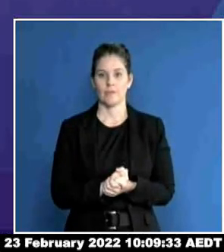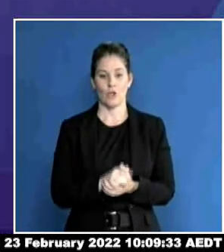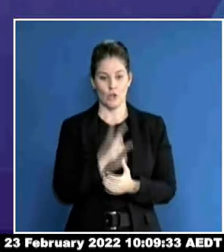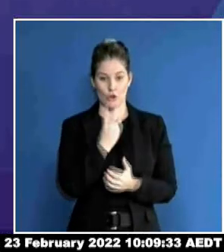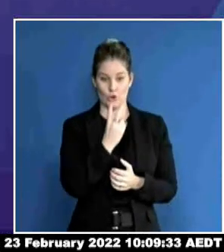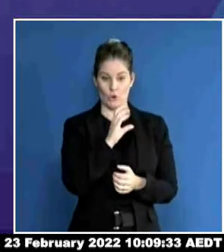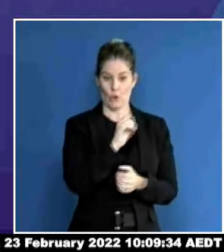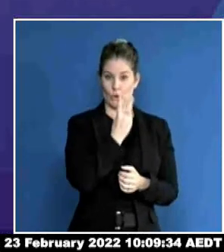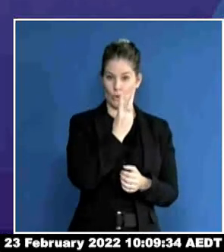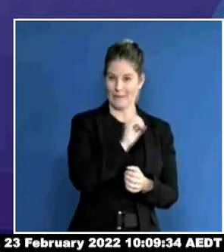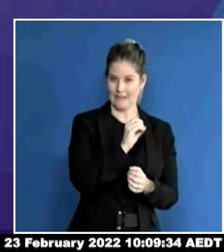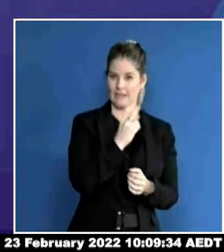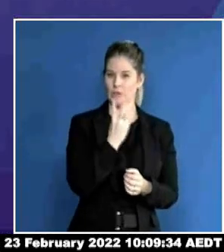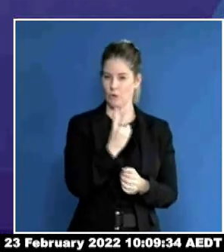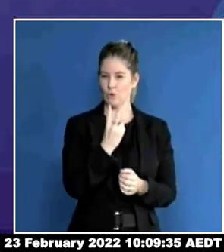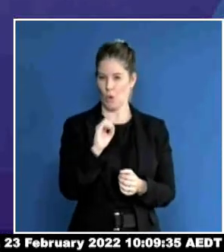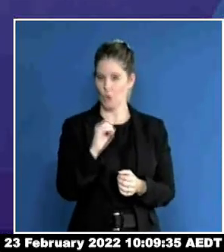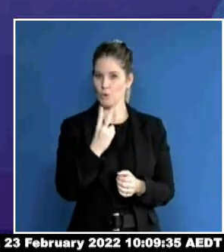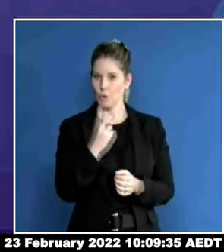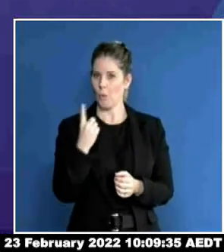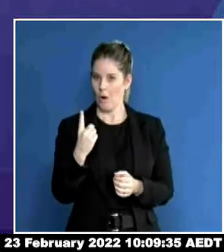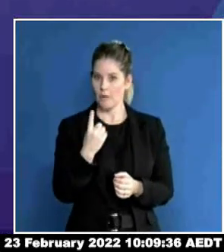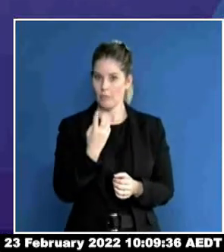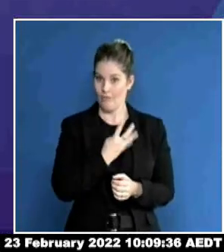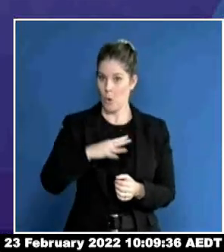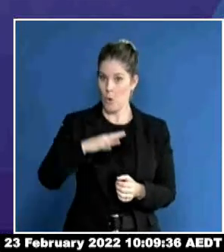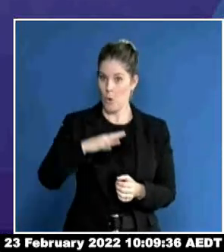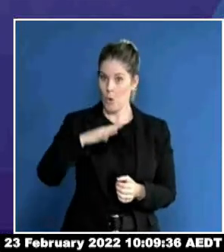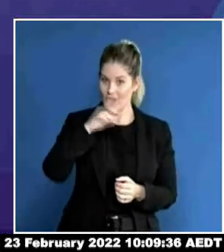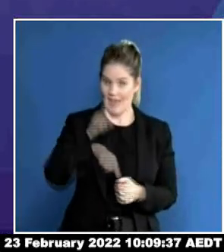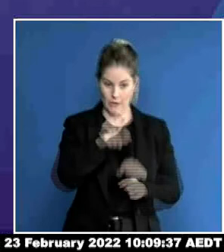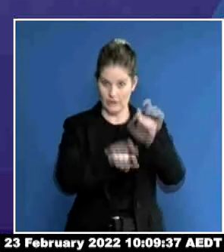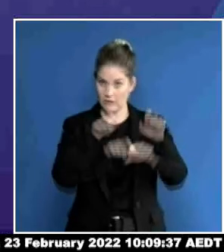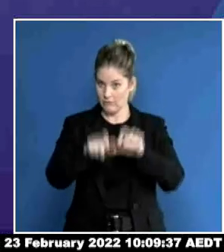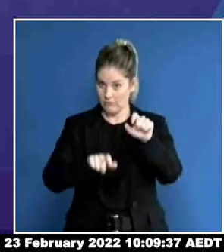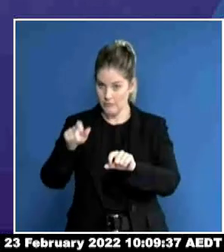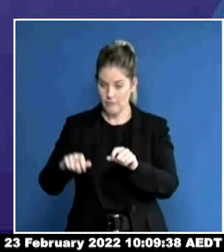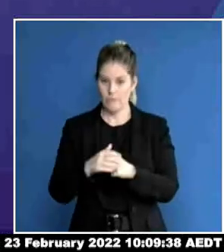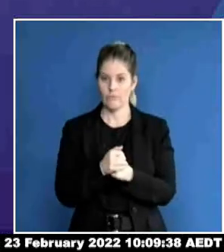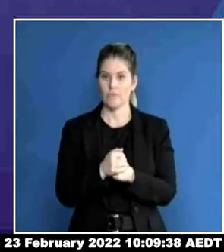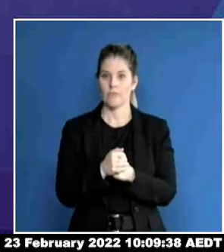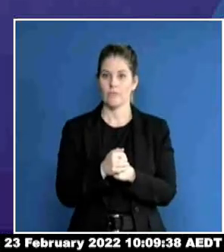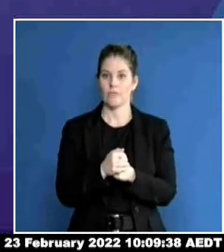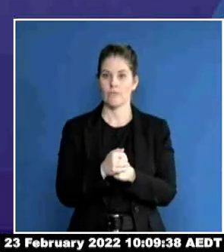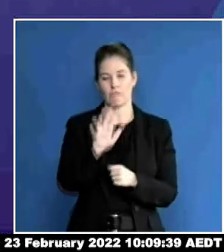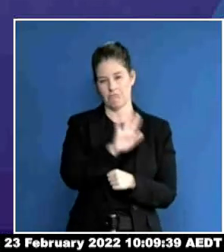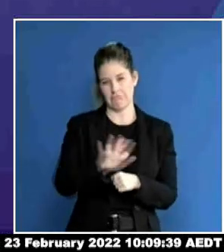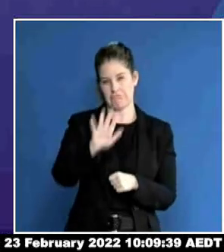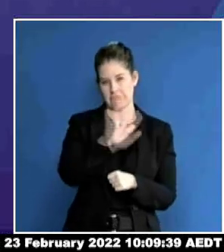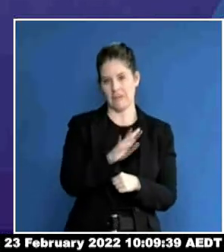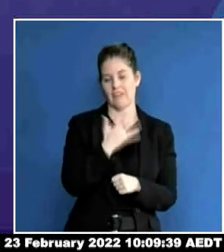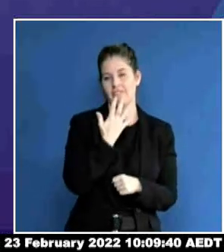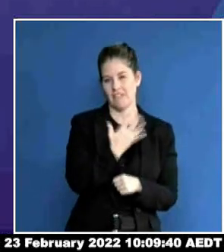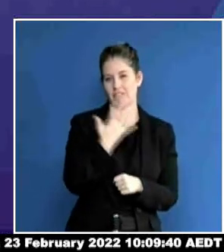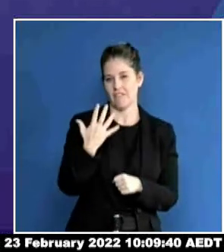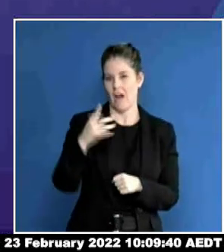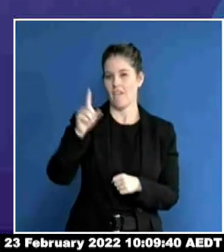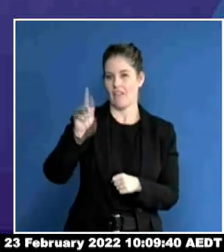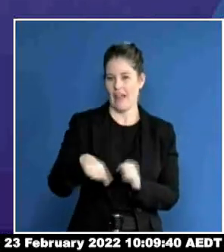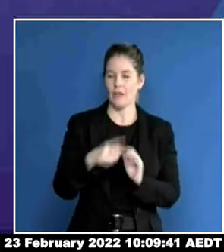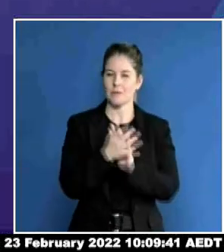participants, just over 55,000, or 13.4 per cent, had remained in open employment for six